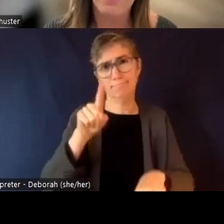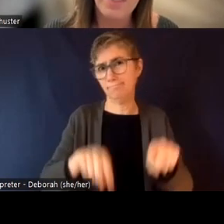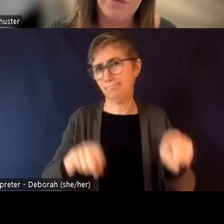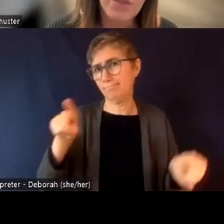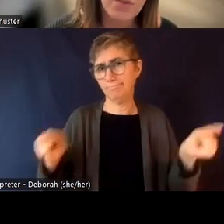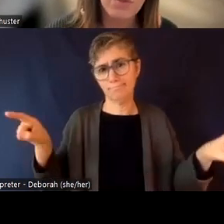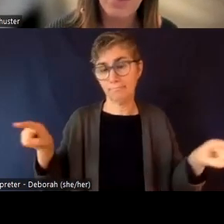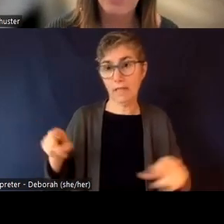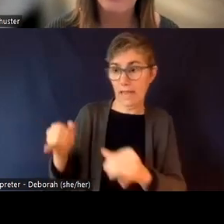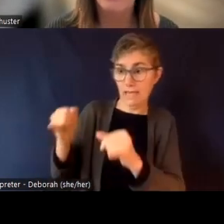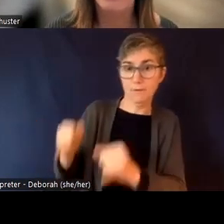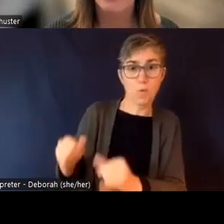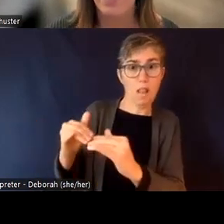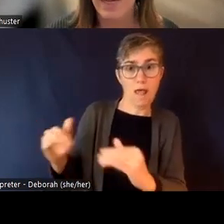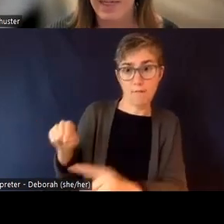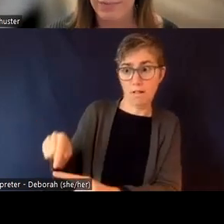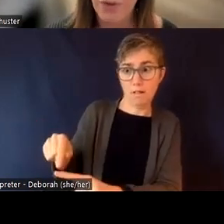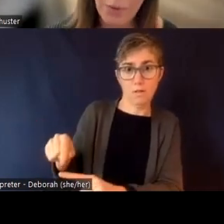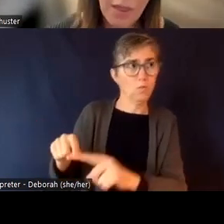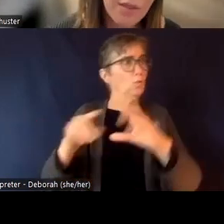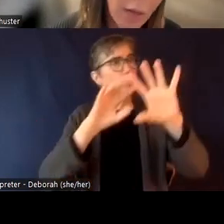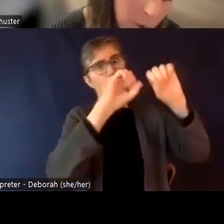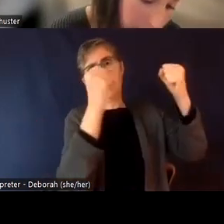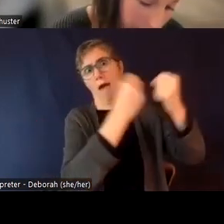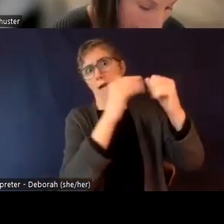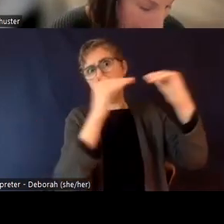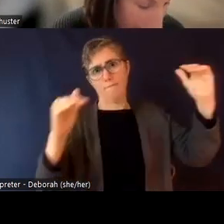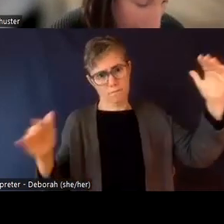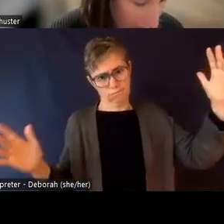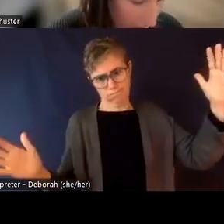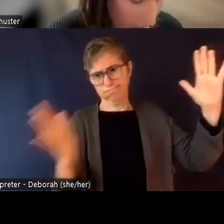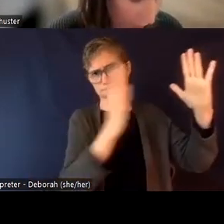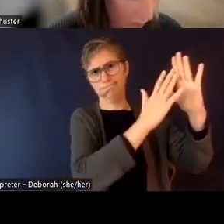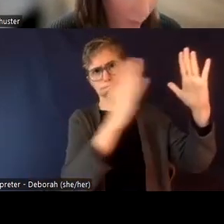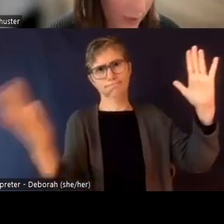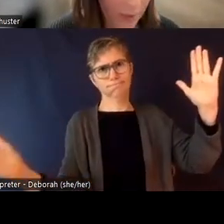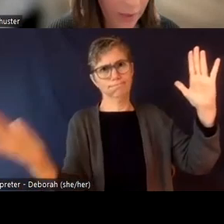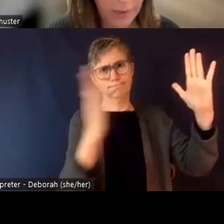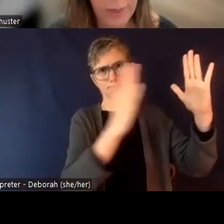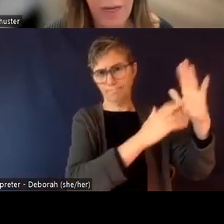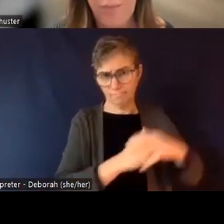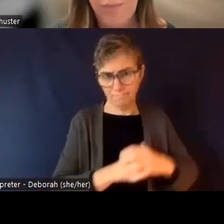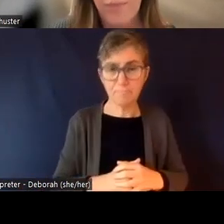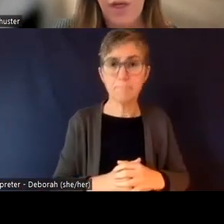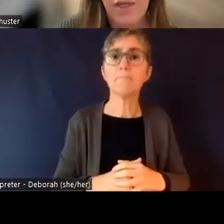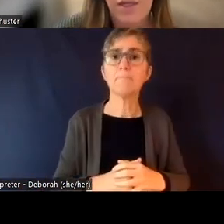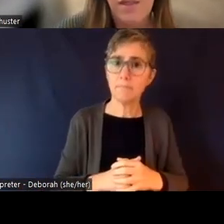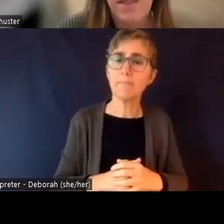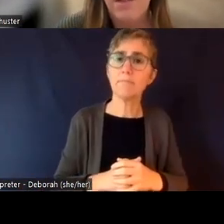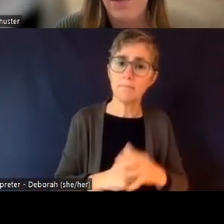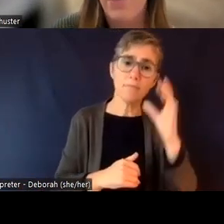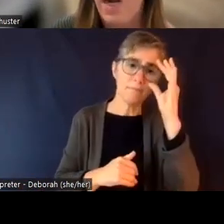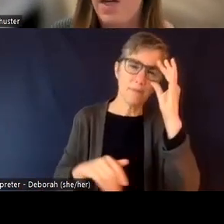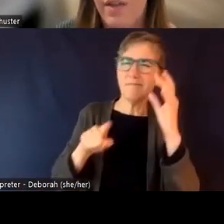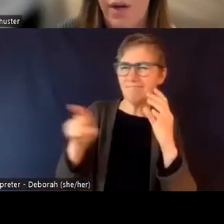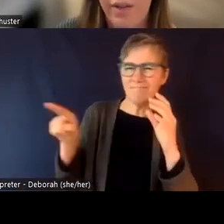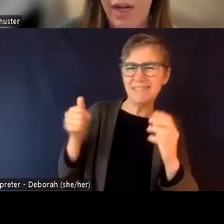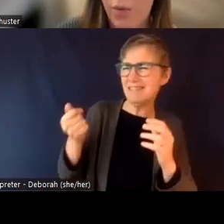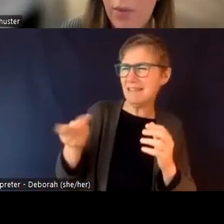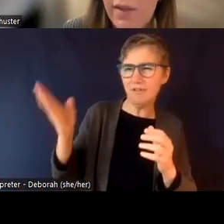the individual to society. So not only, and has been raised by a lot of folks that I work with,